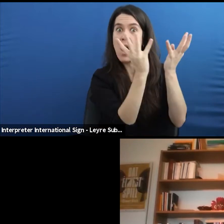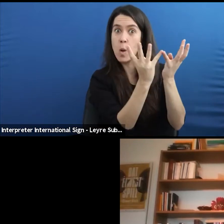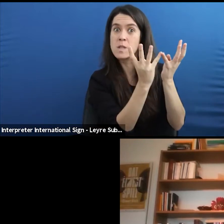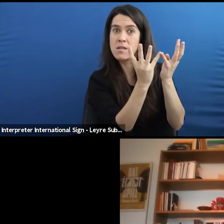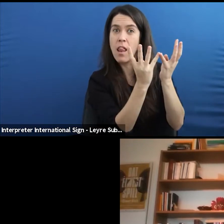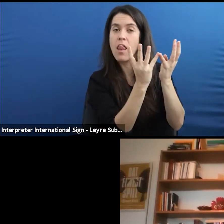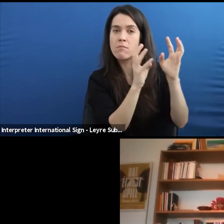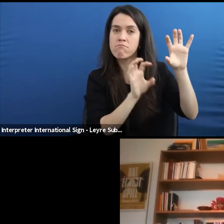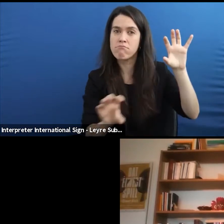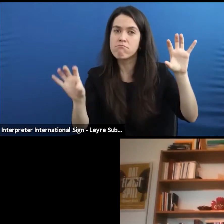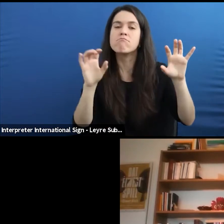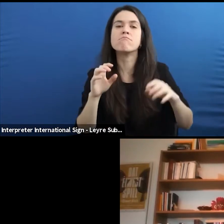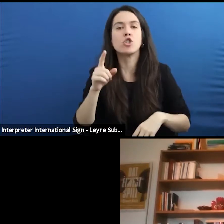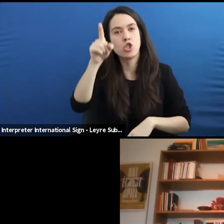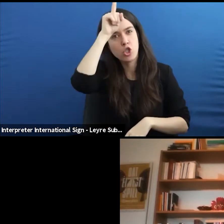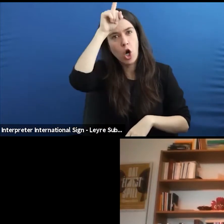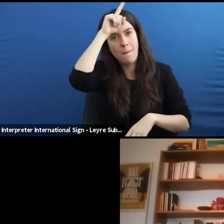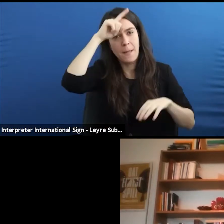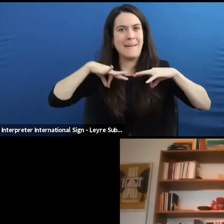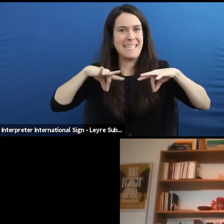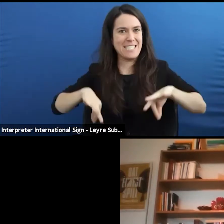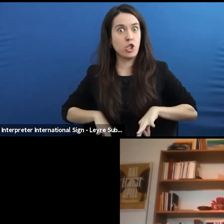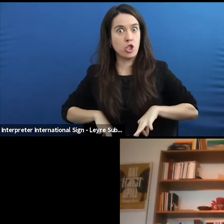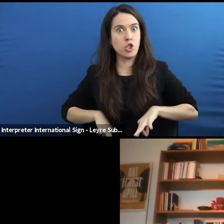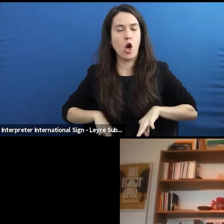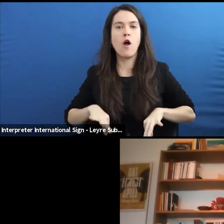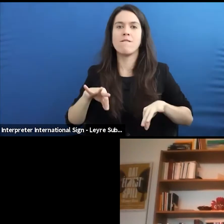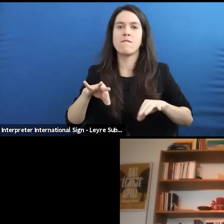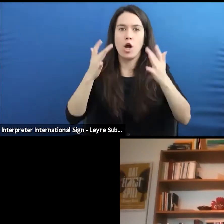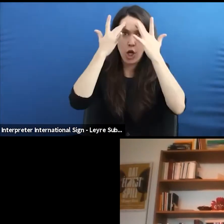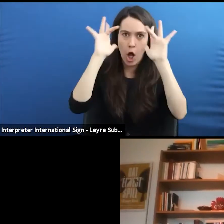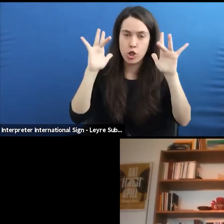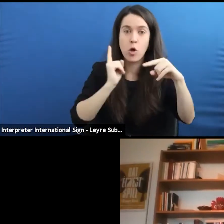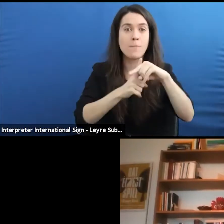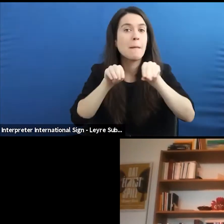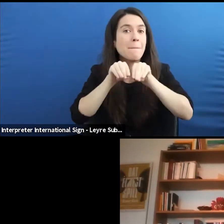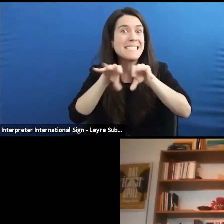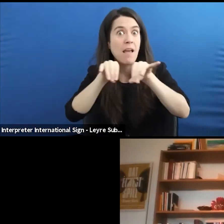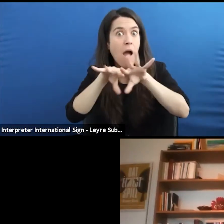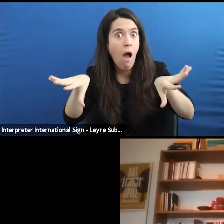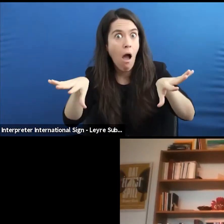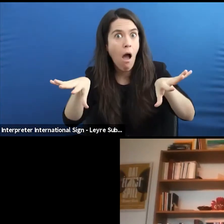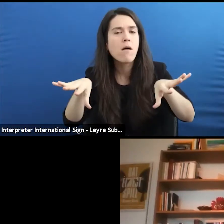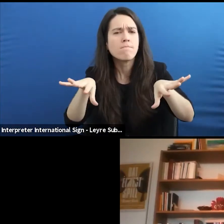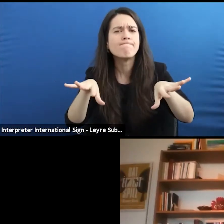Minister of State for culture and the media, Monika Grütters who insisted on the fact that